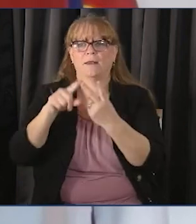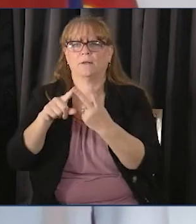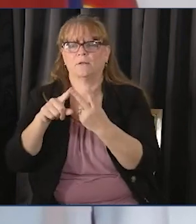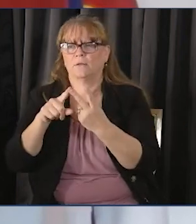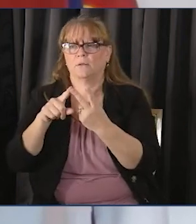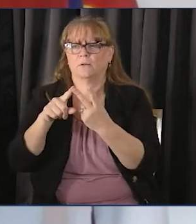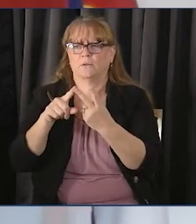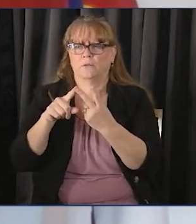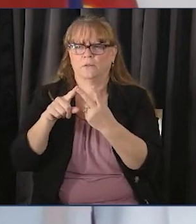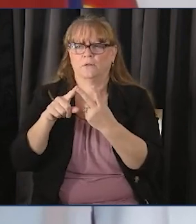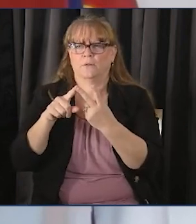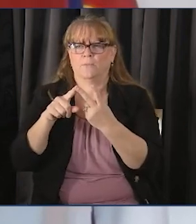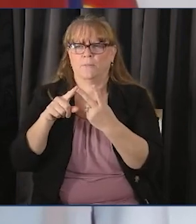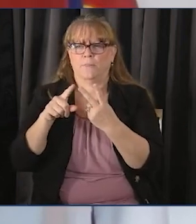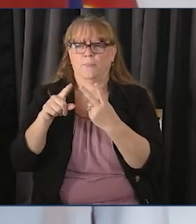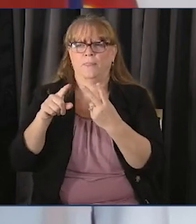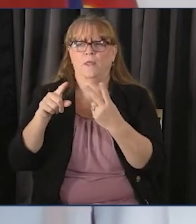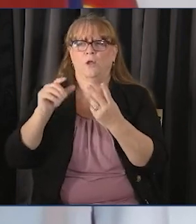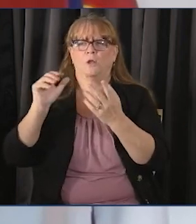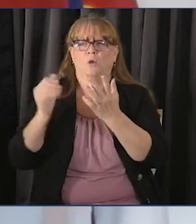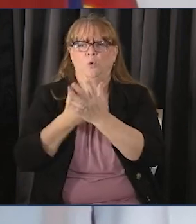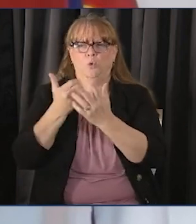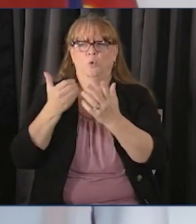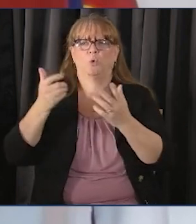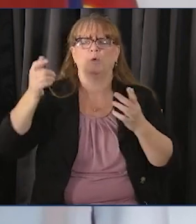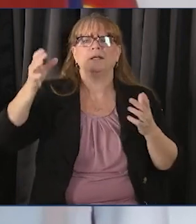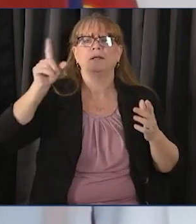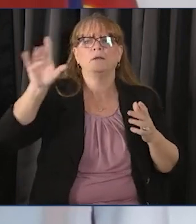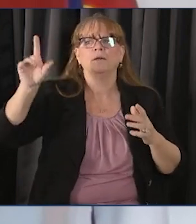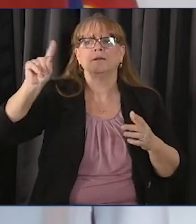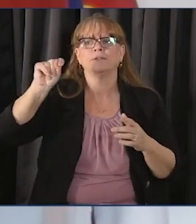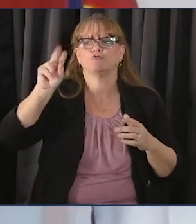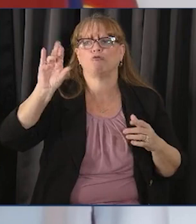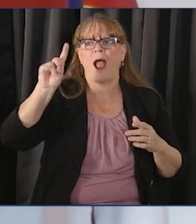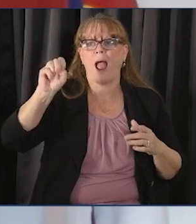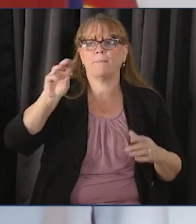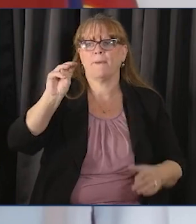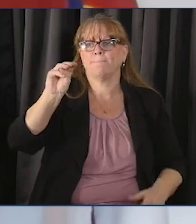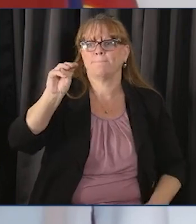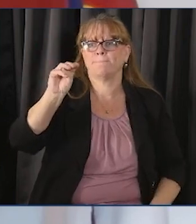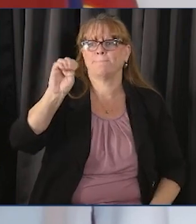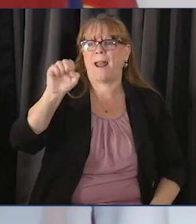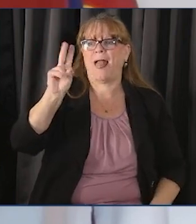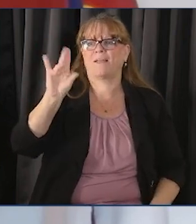Melvin Baker. And also in that same realm here in Durango at Fort Lewis College is home to